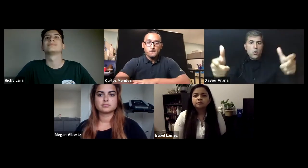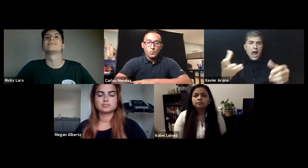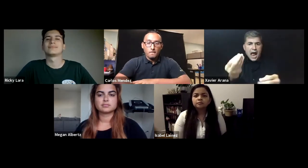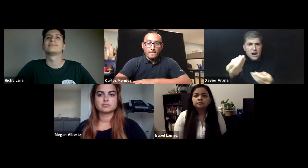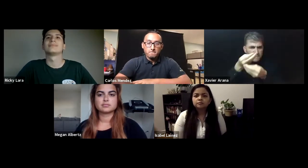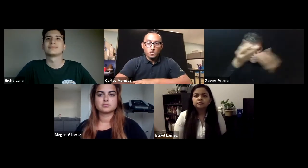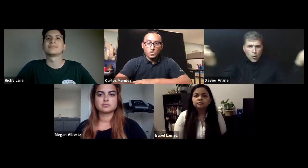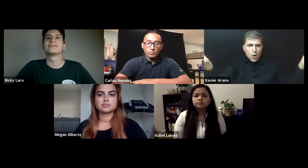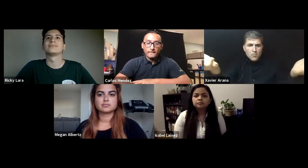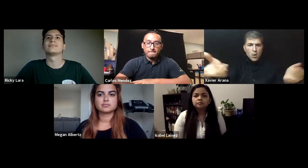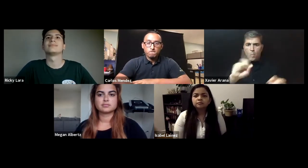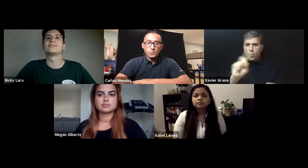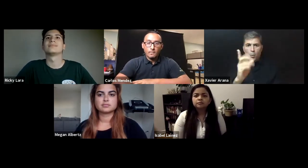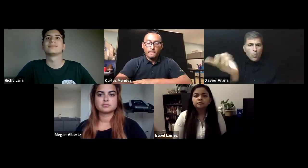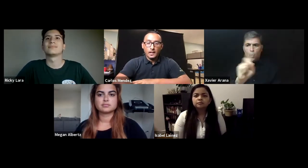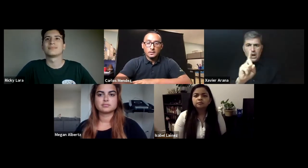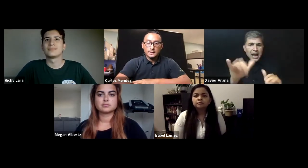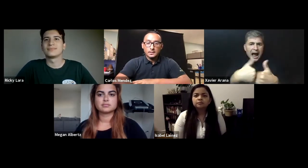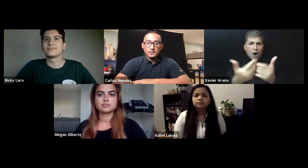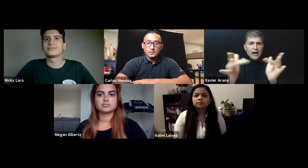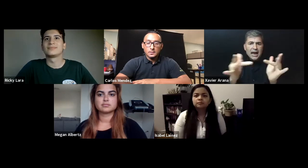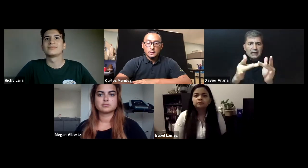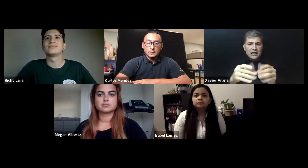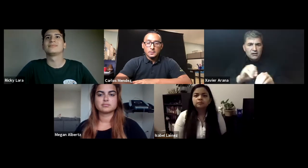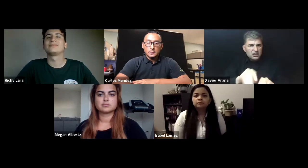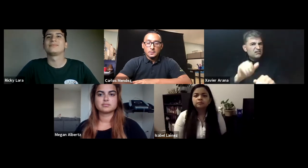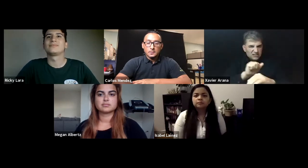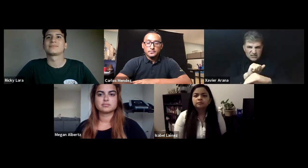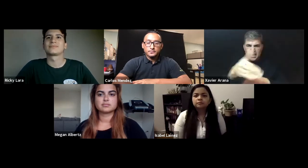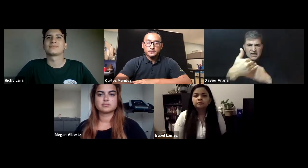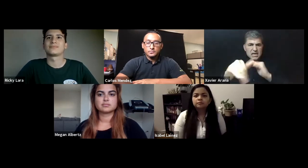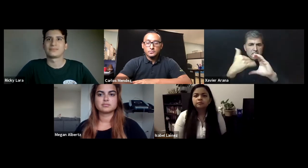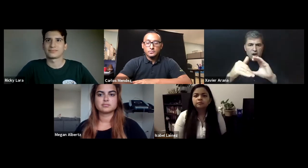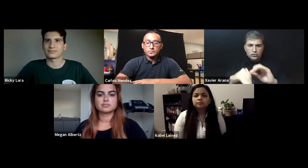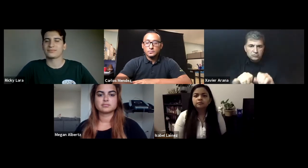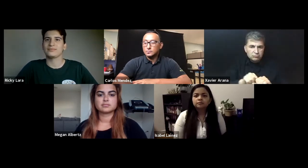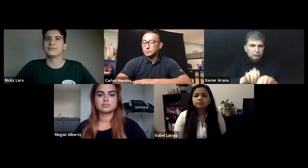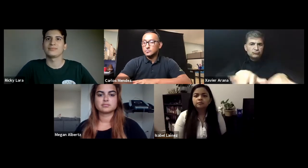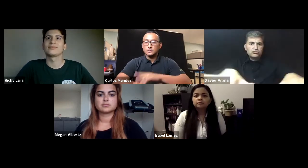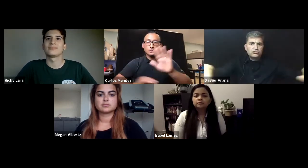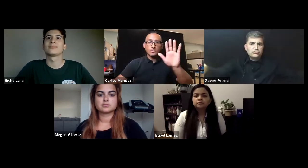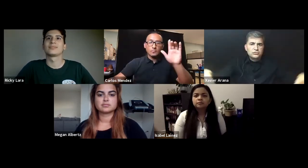and...and we're not all in the same area. Some of you are in Texas. You know, there's different areas,